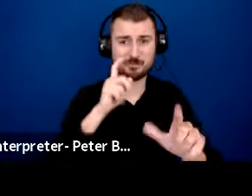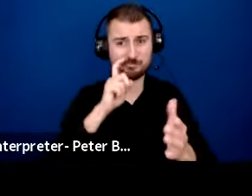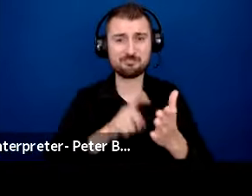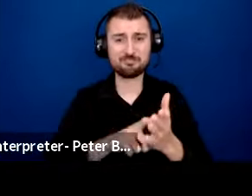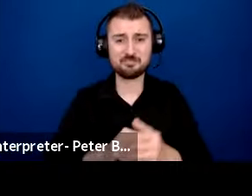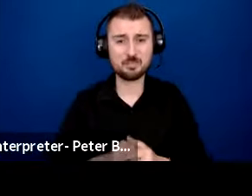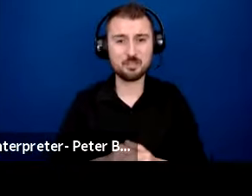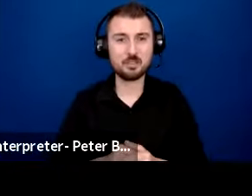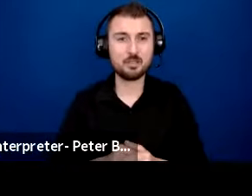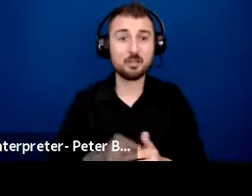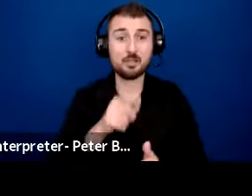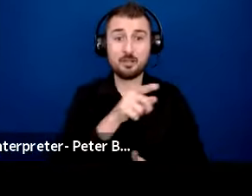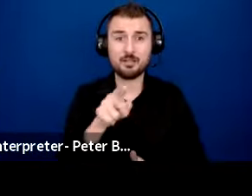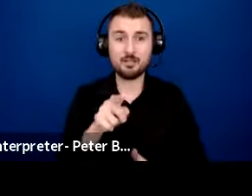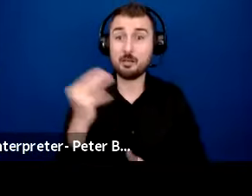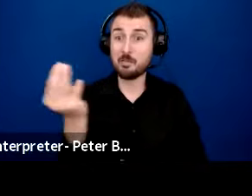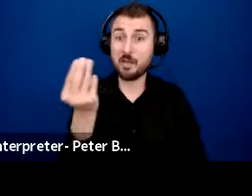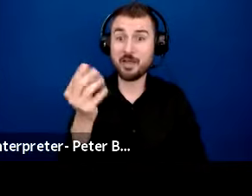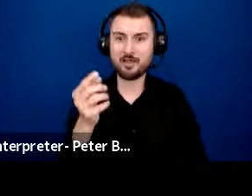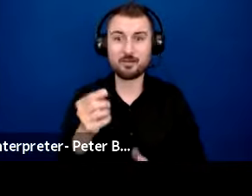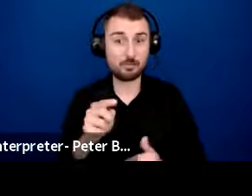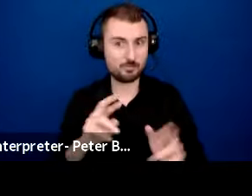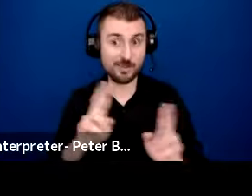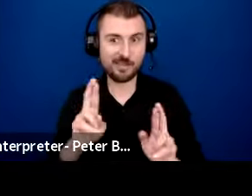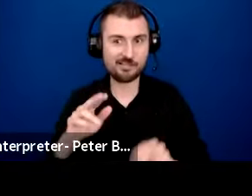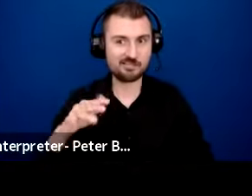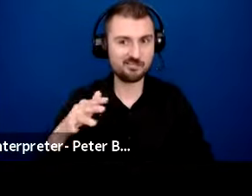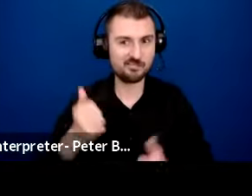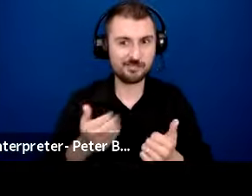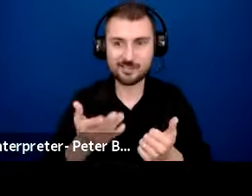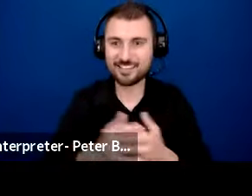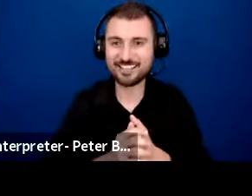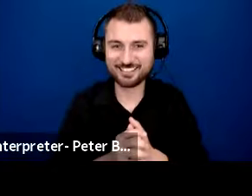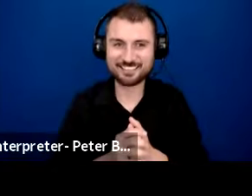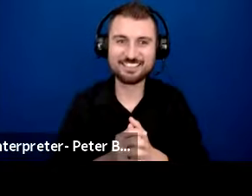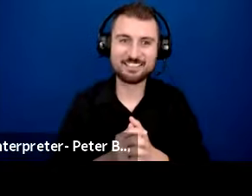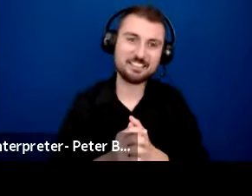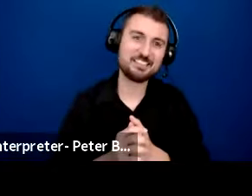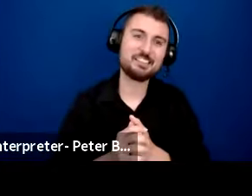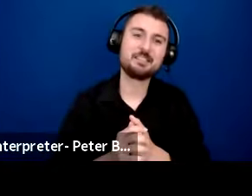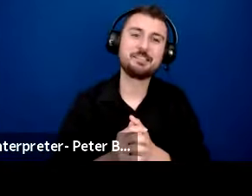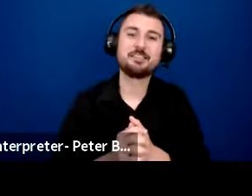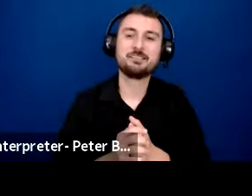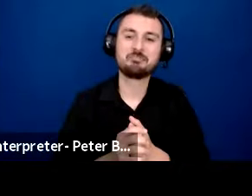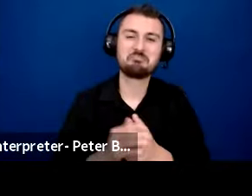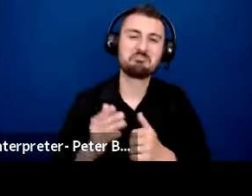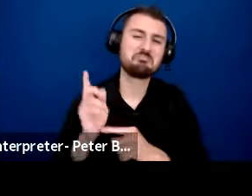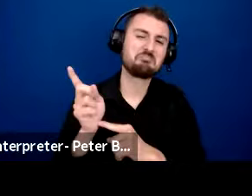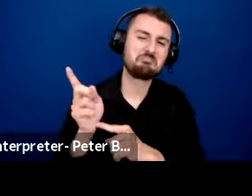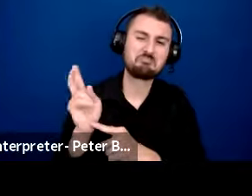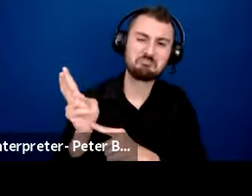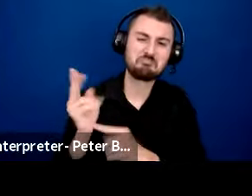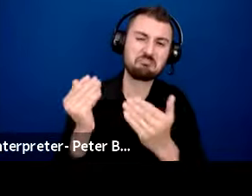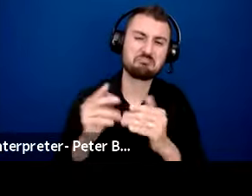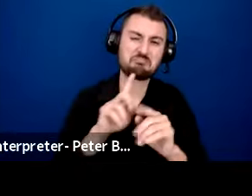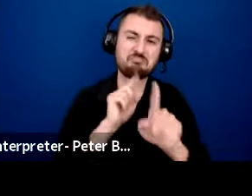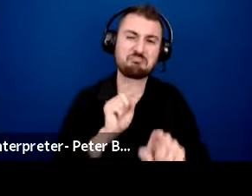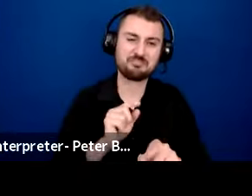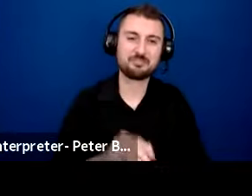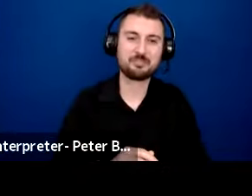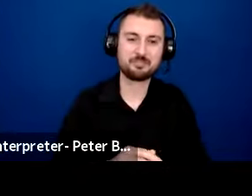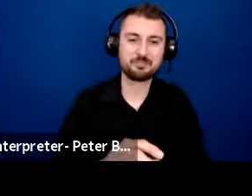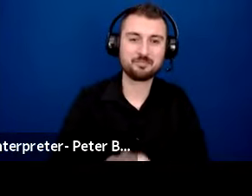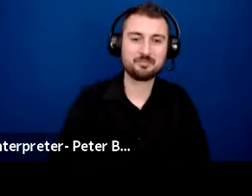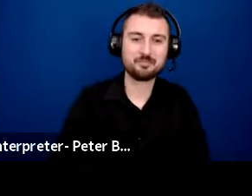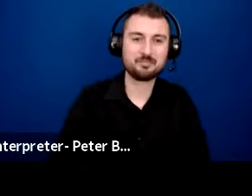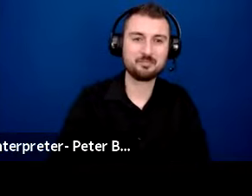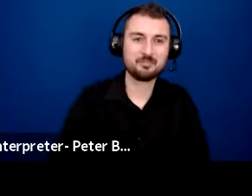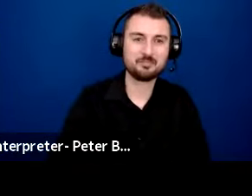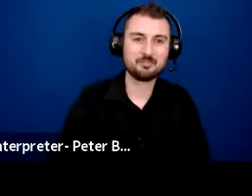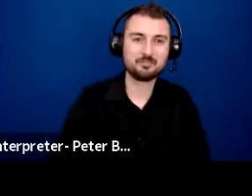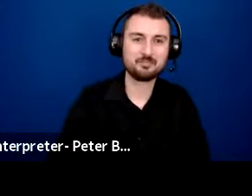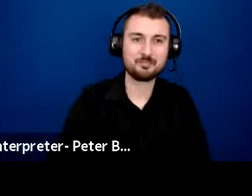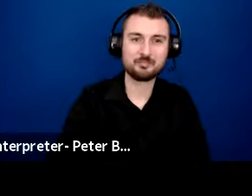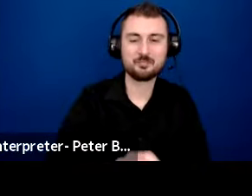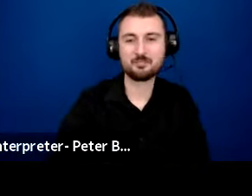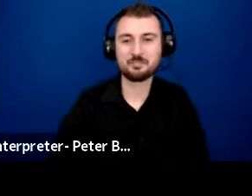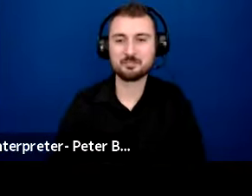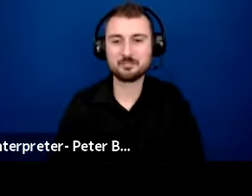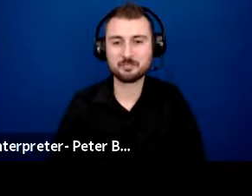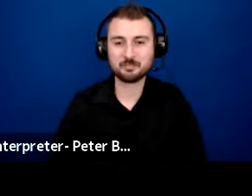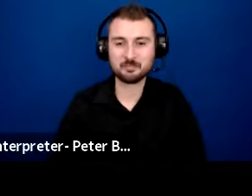So I have one additional poll